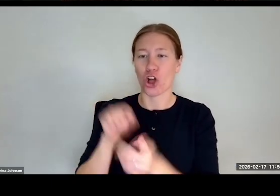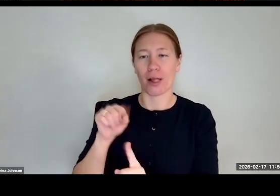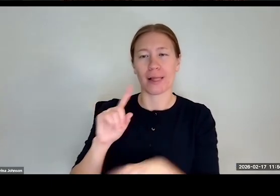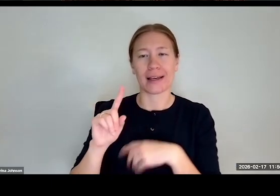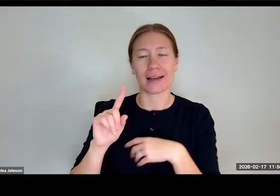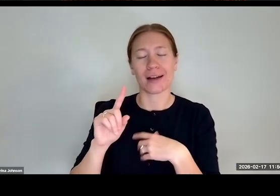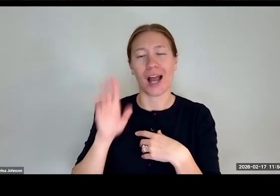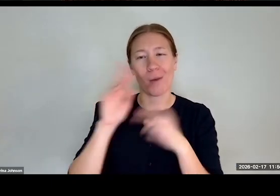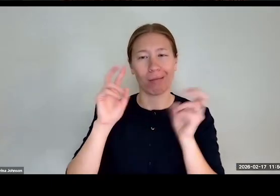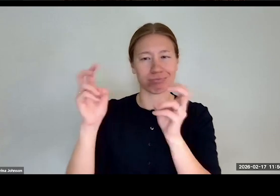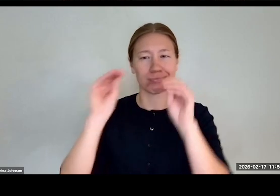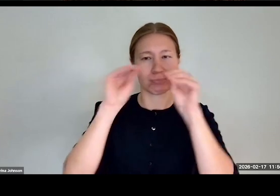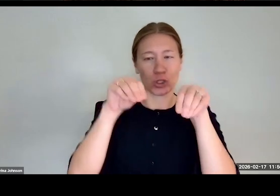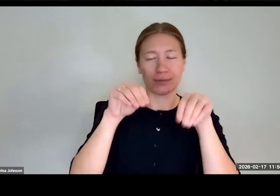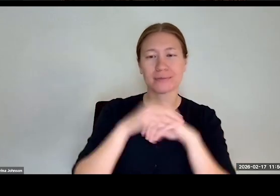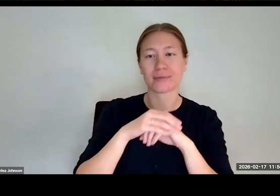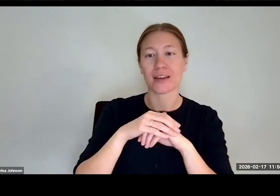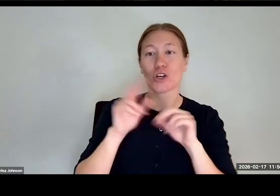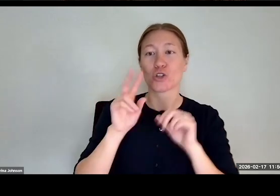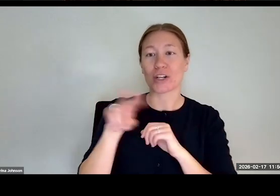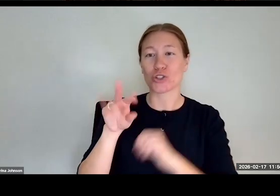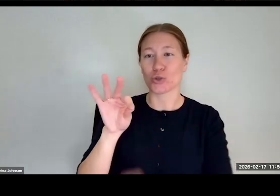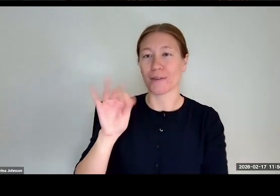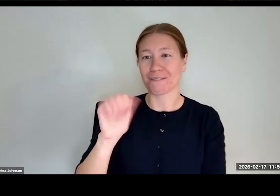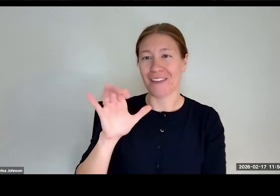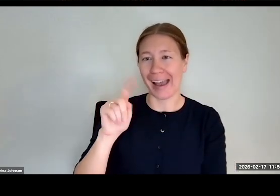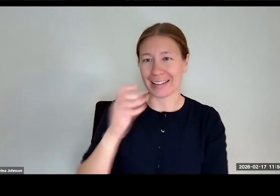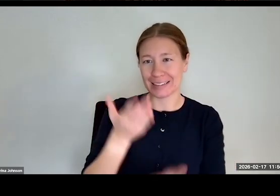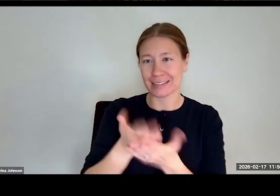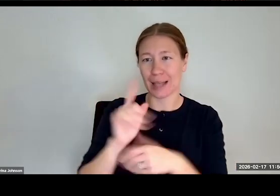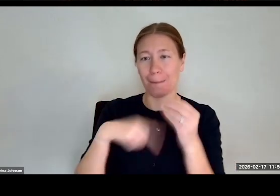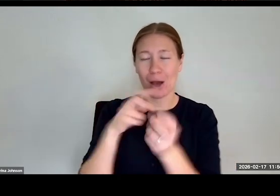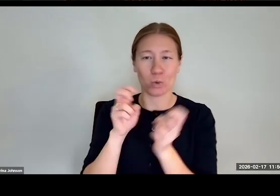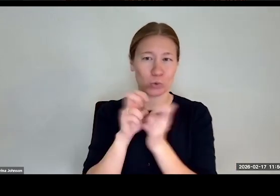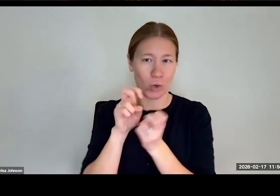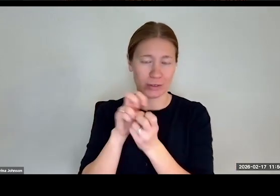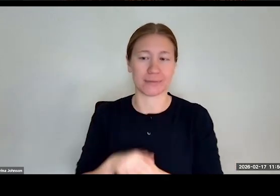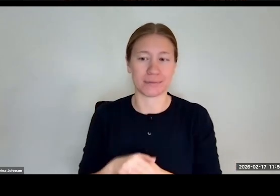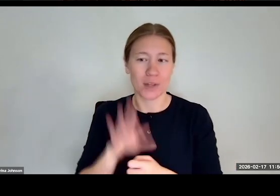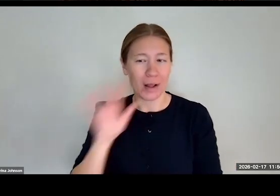So I'm gonna put in the title of the article here and then I'm going to hit okay